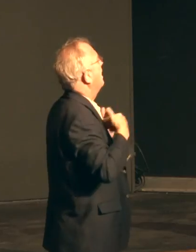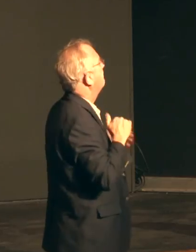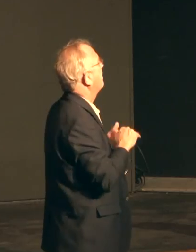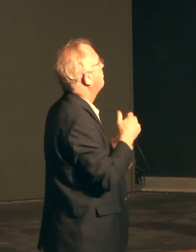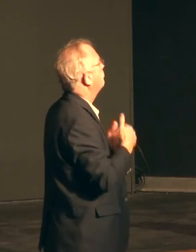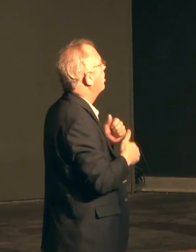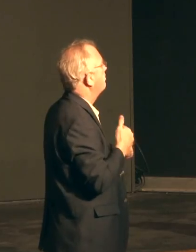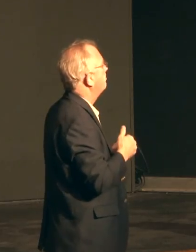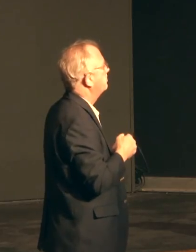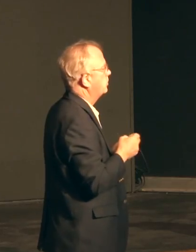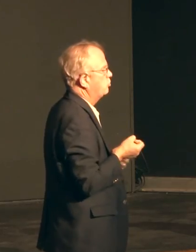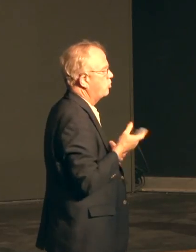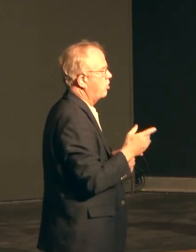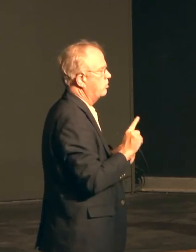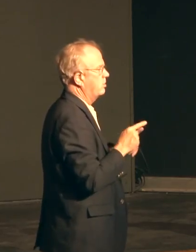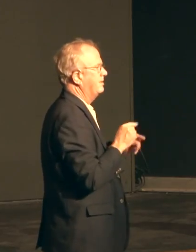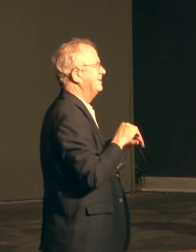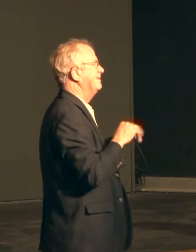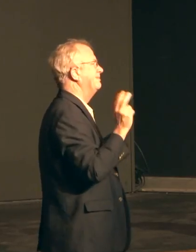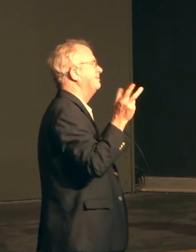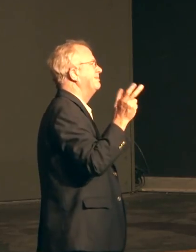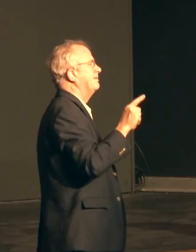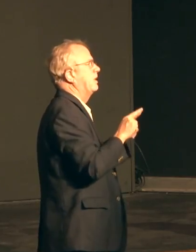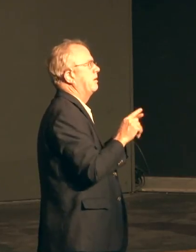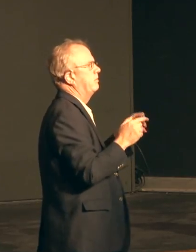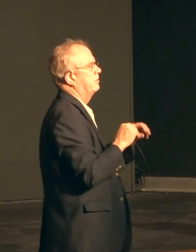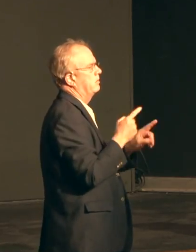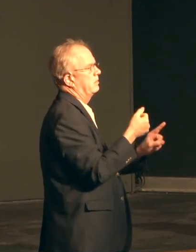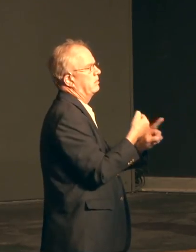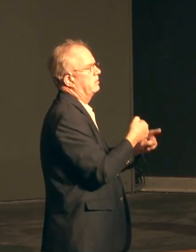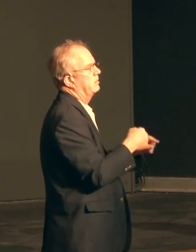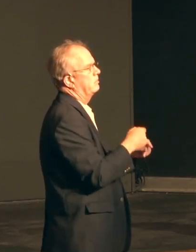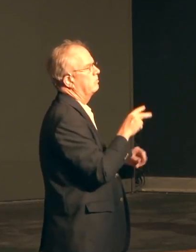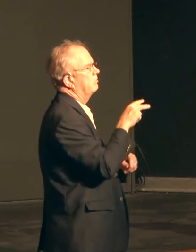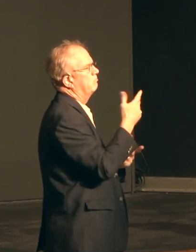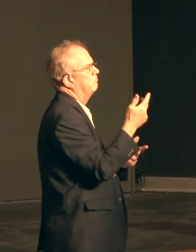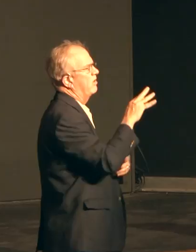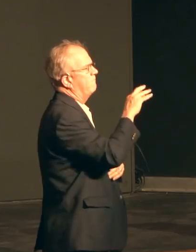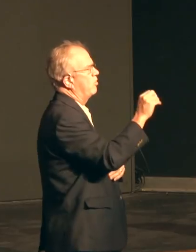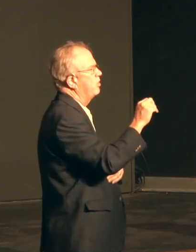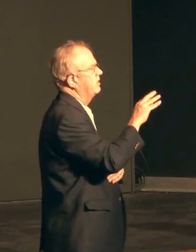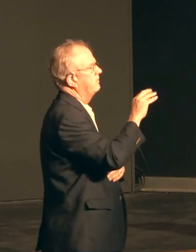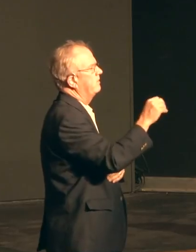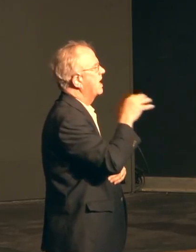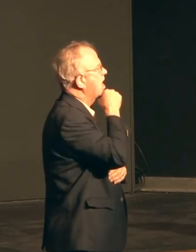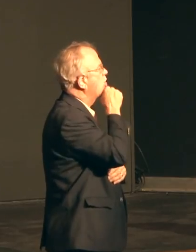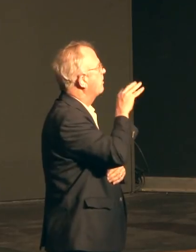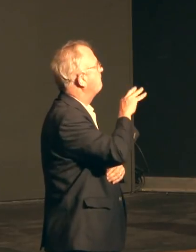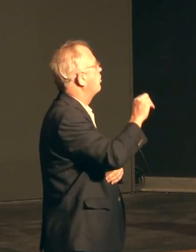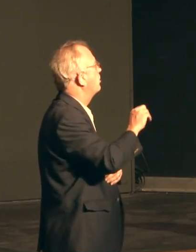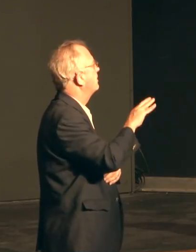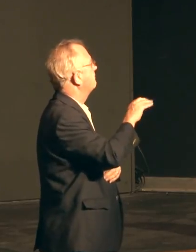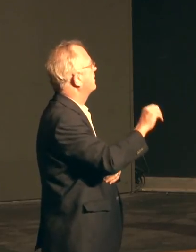maybe 50 percent of Deaf people have some sort of balance issue to some degree. It starts